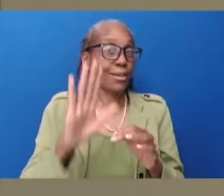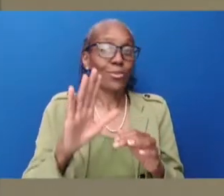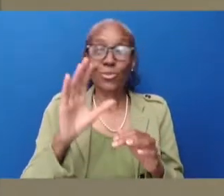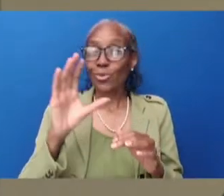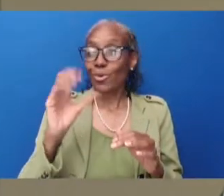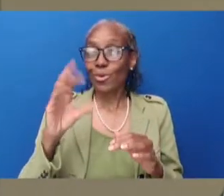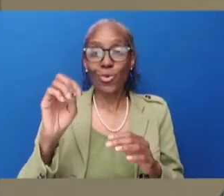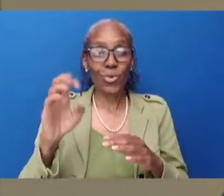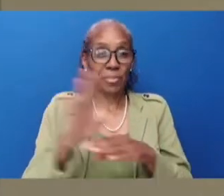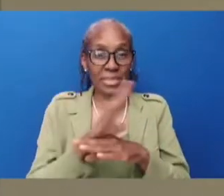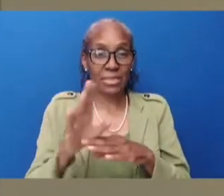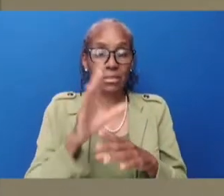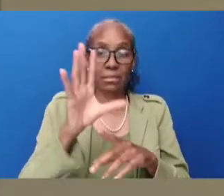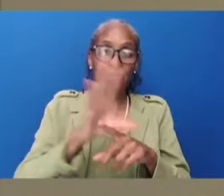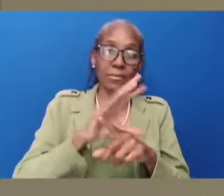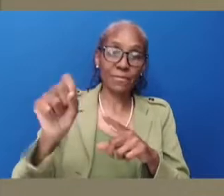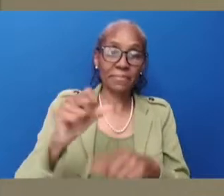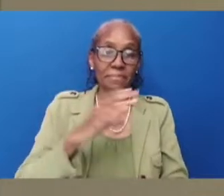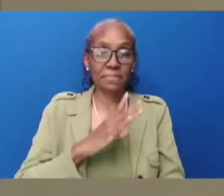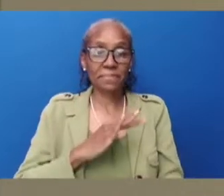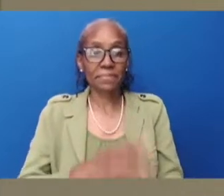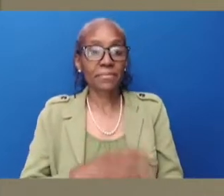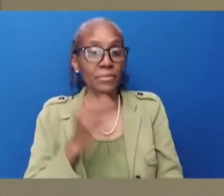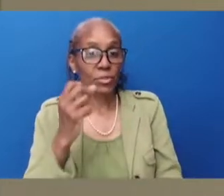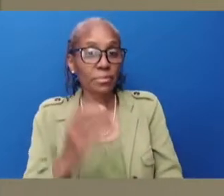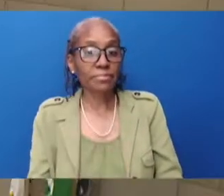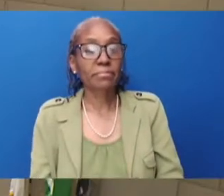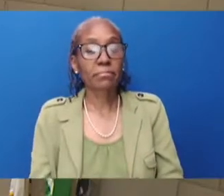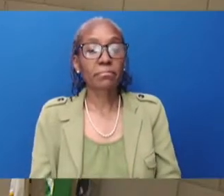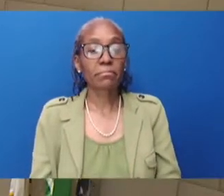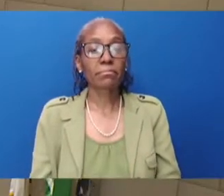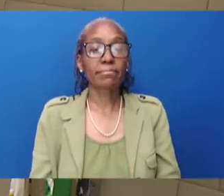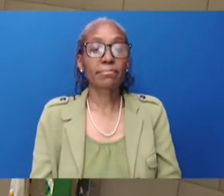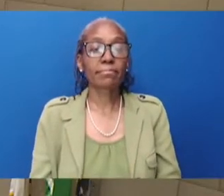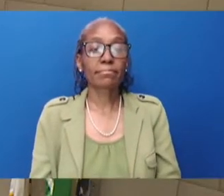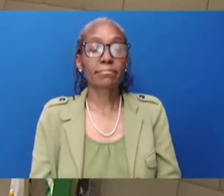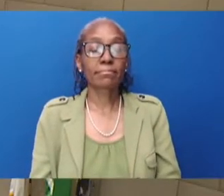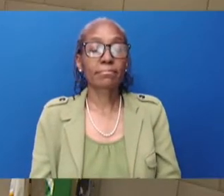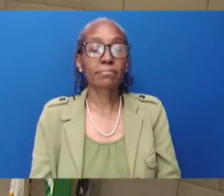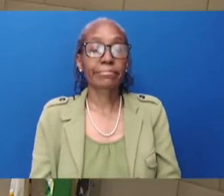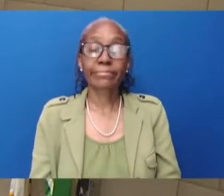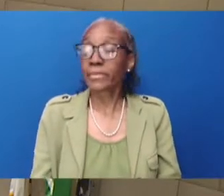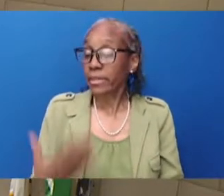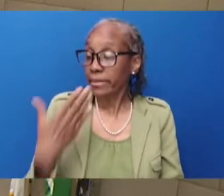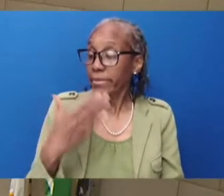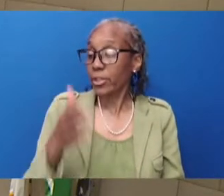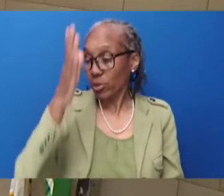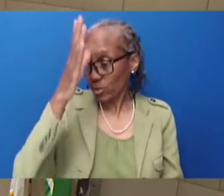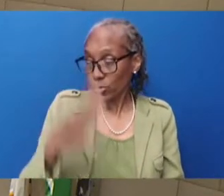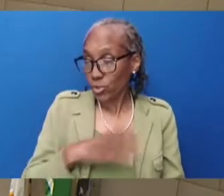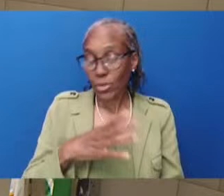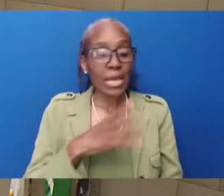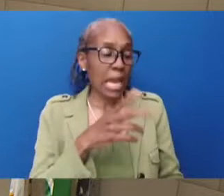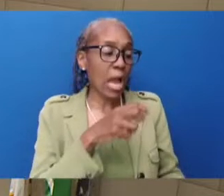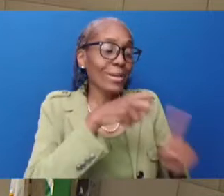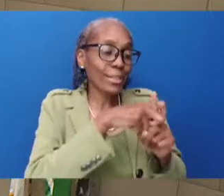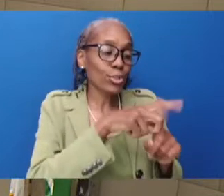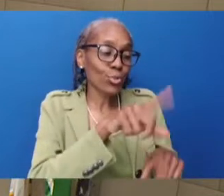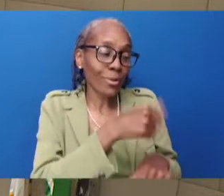AND THAT IS SUBSTANTIAL WHEN IT'S NOT YOUR CORE BUSINESS.